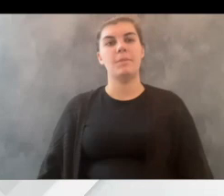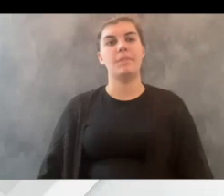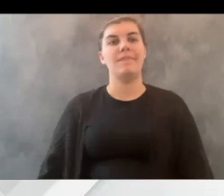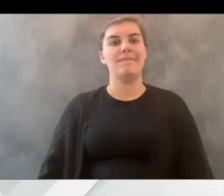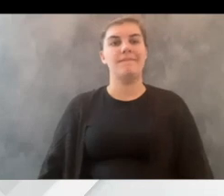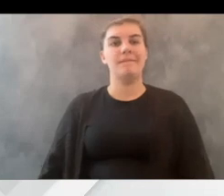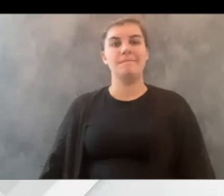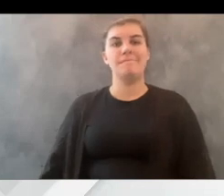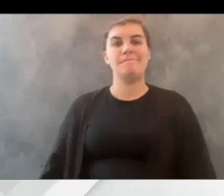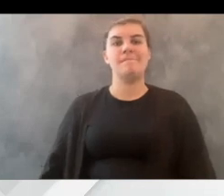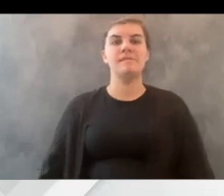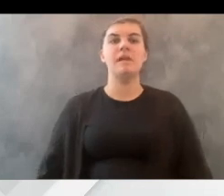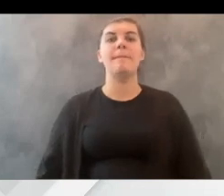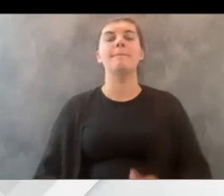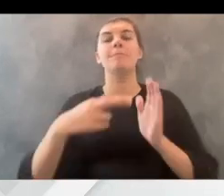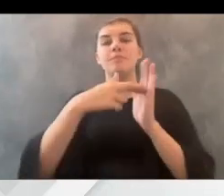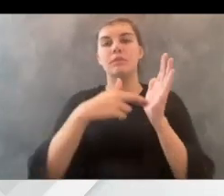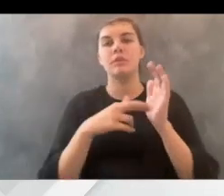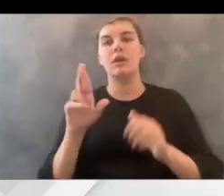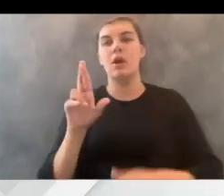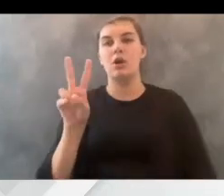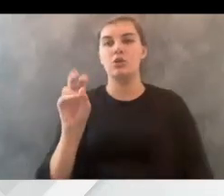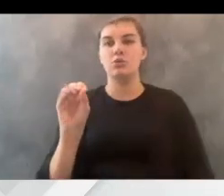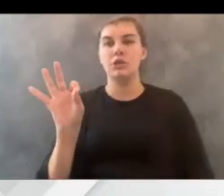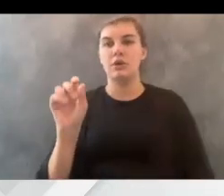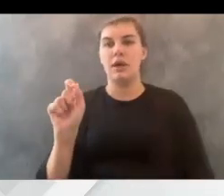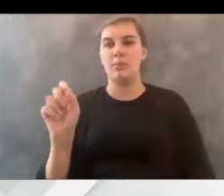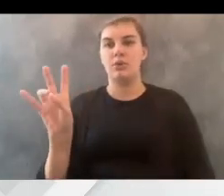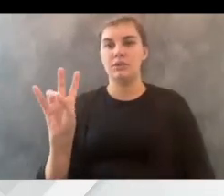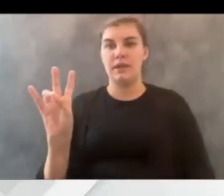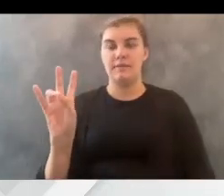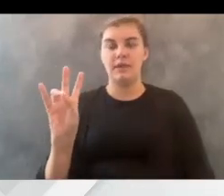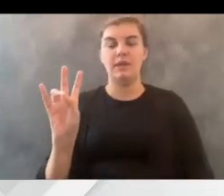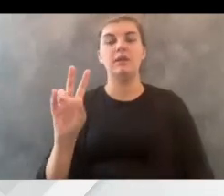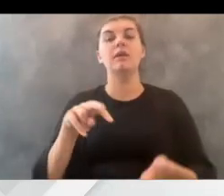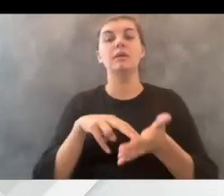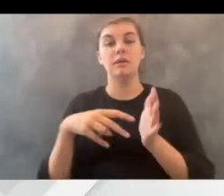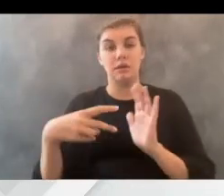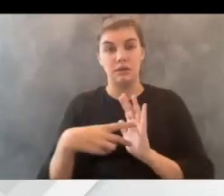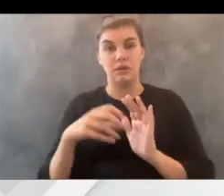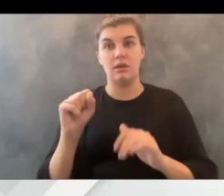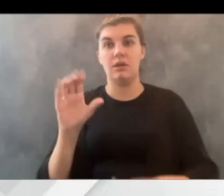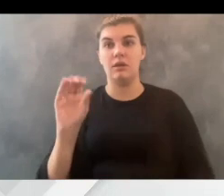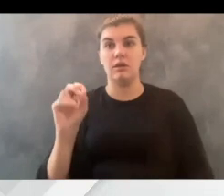Provision R209.7 is intended to scope any other operable